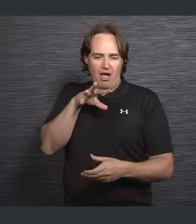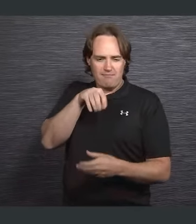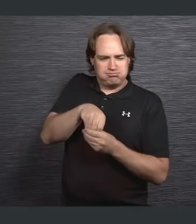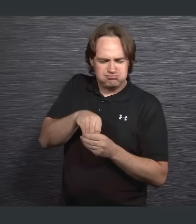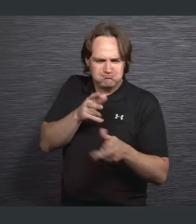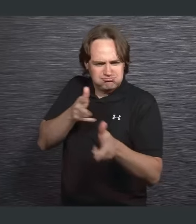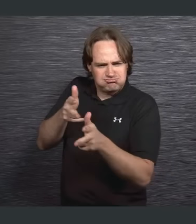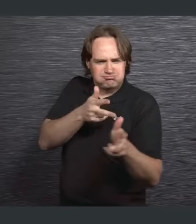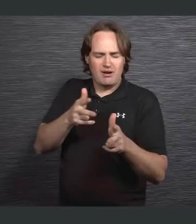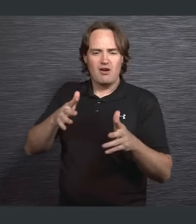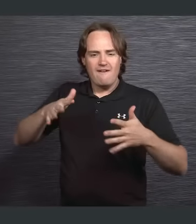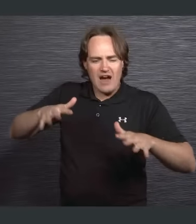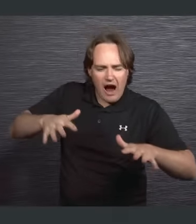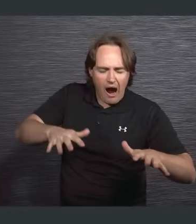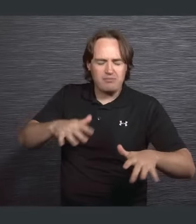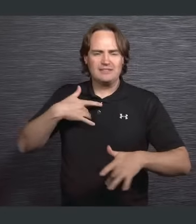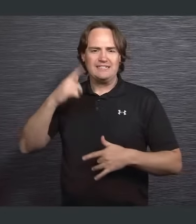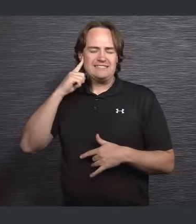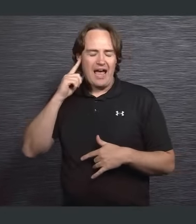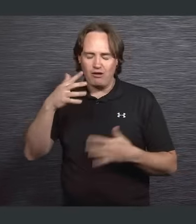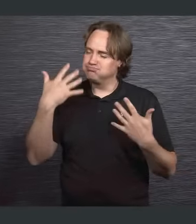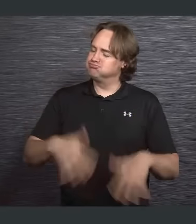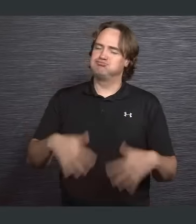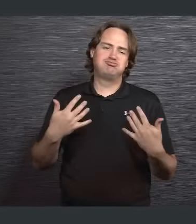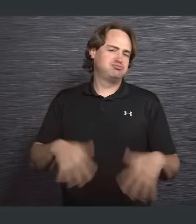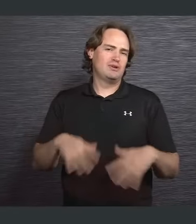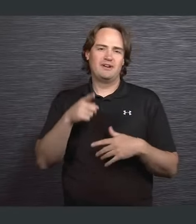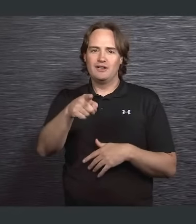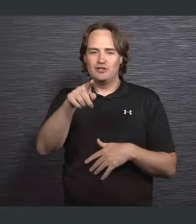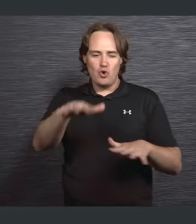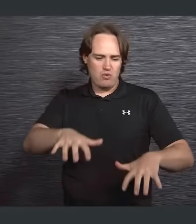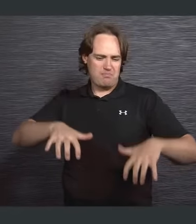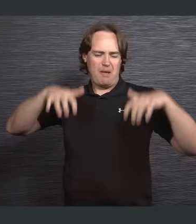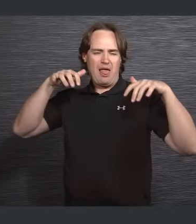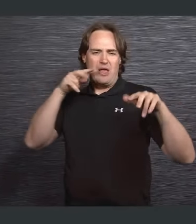Body-vibrating sound. The audience is going to feel every jolt,